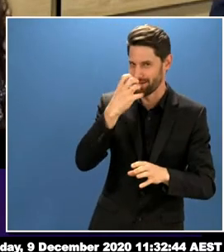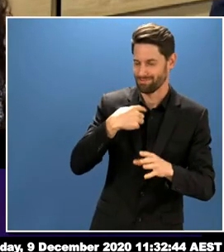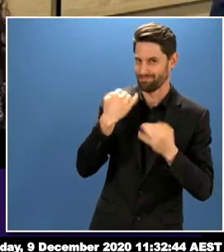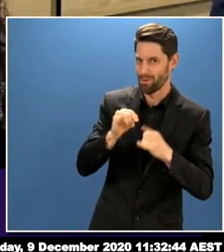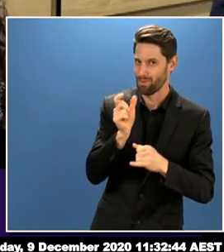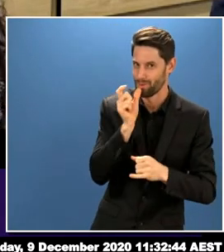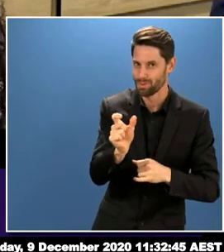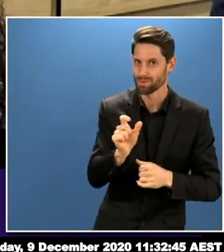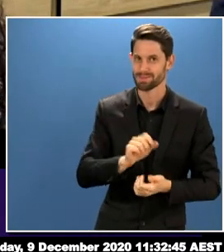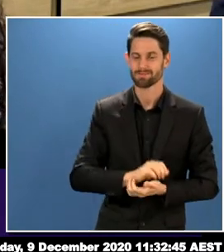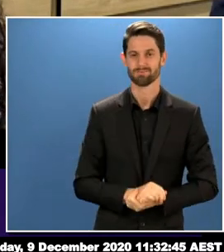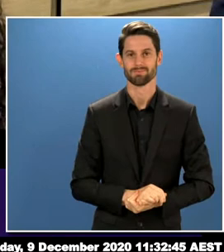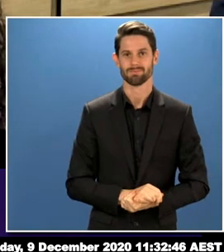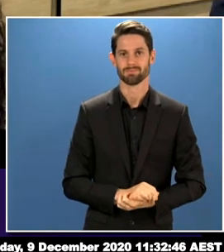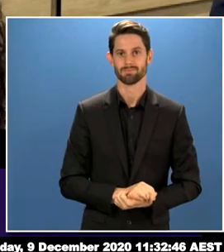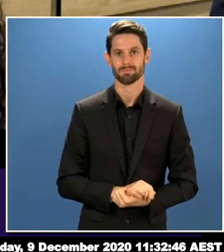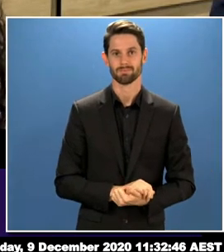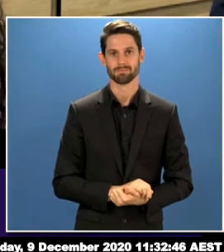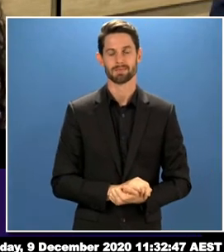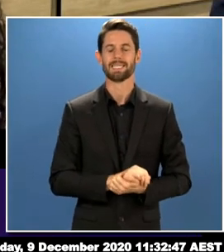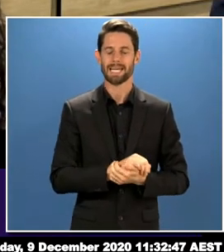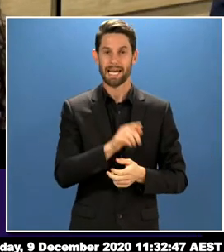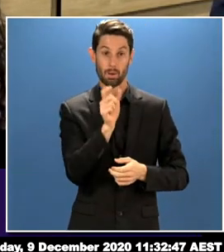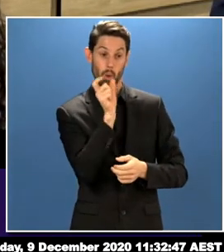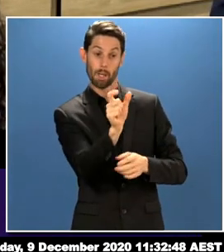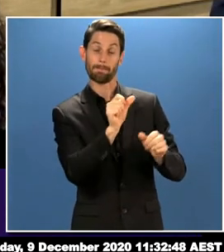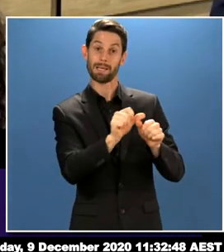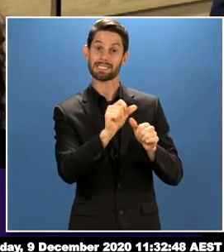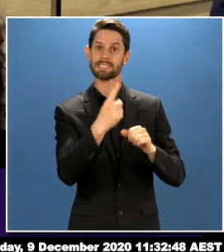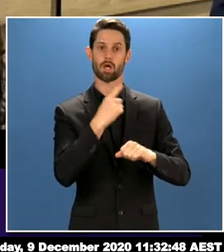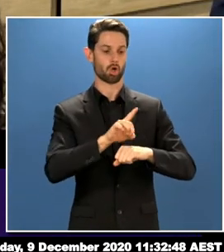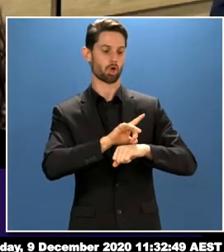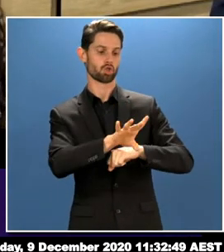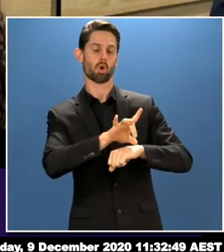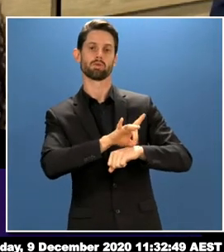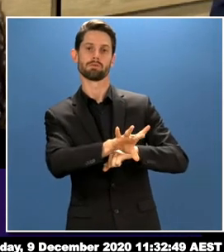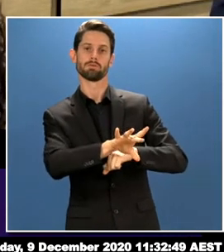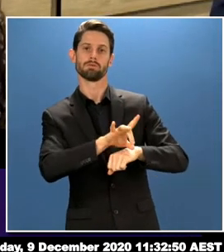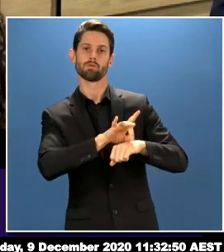I think a better word is "consulting". Consulting.